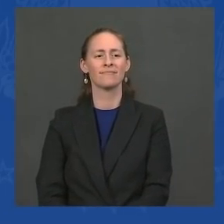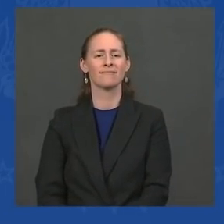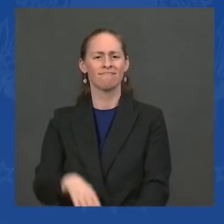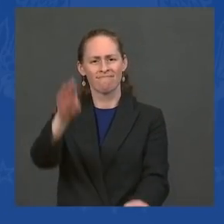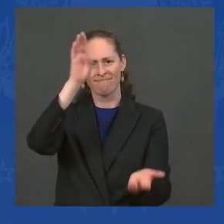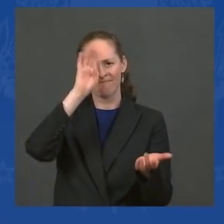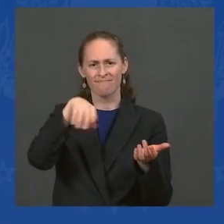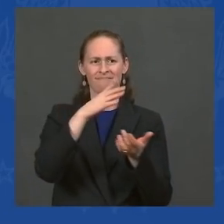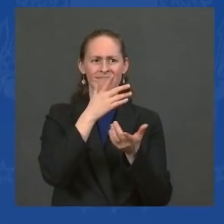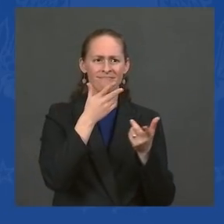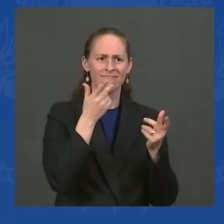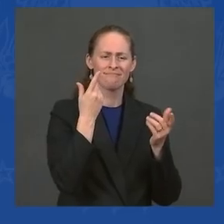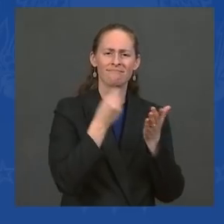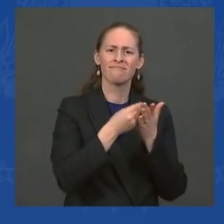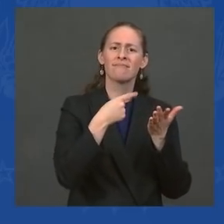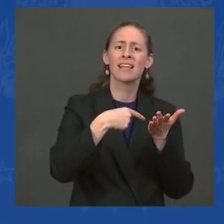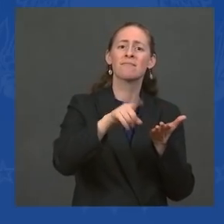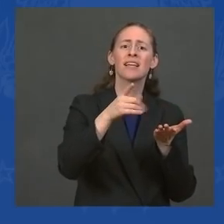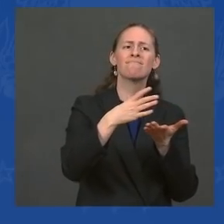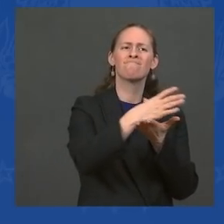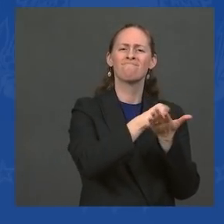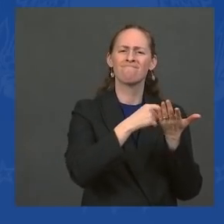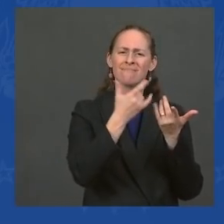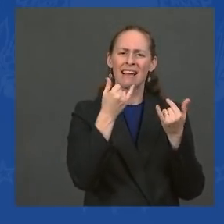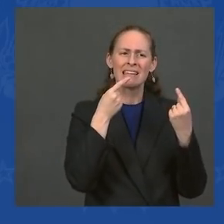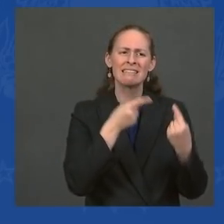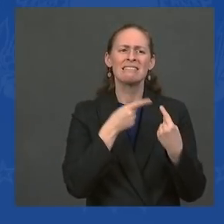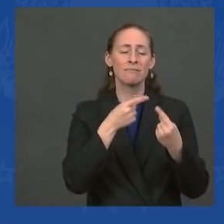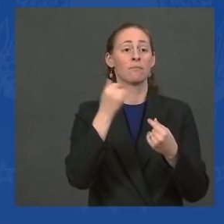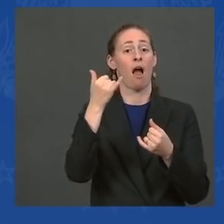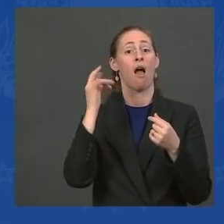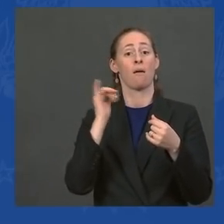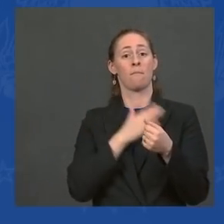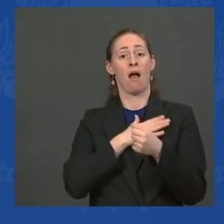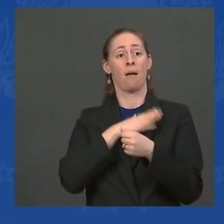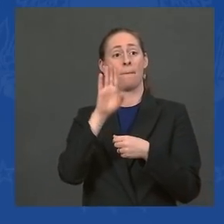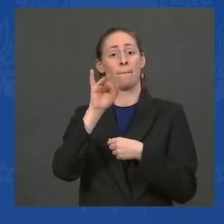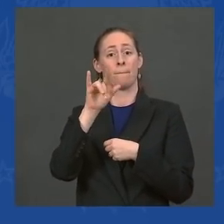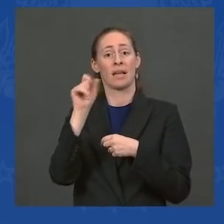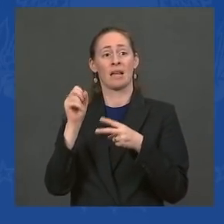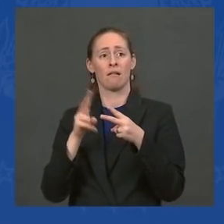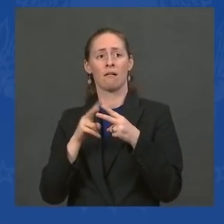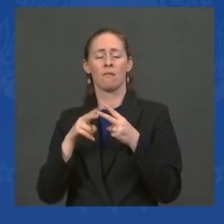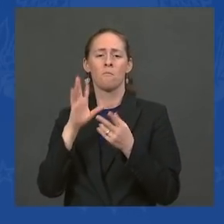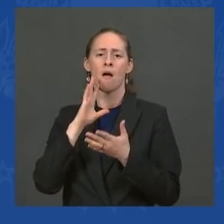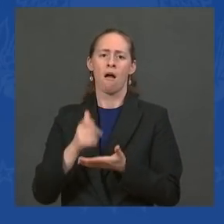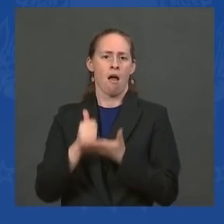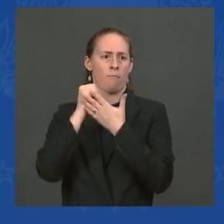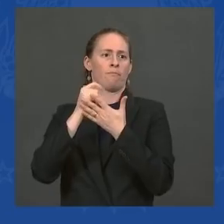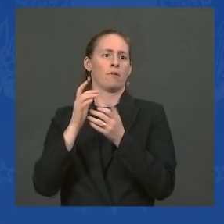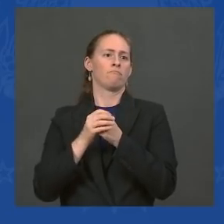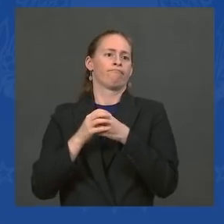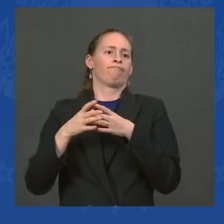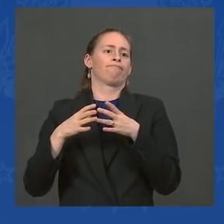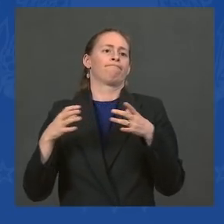But these bills are about strengthening the economy for decades to come. Both of these bills spend out over ten years.